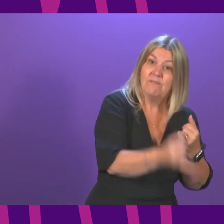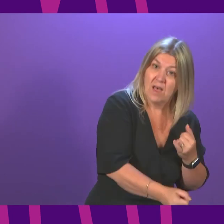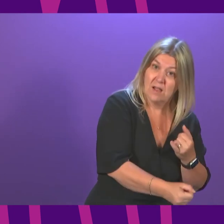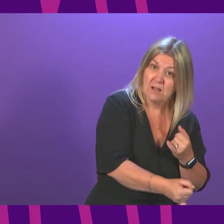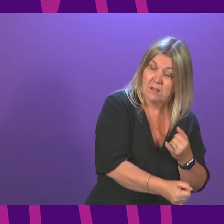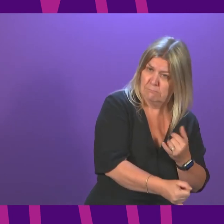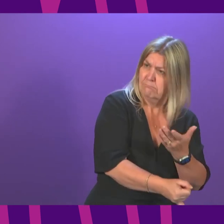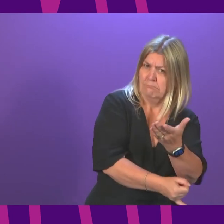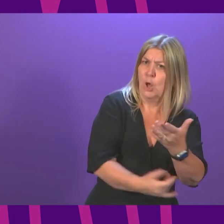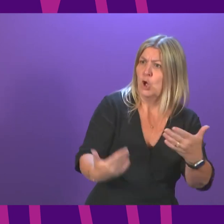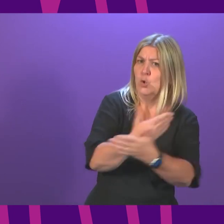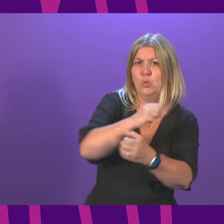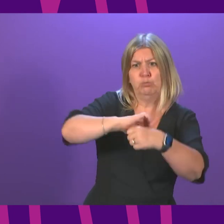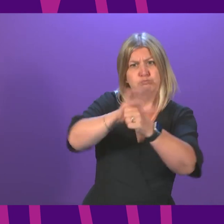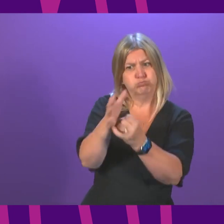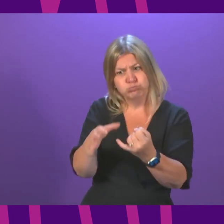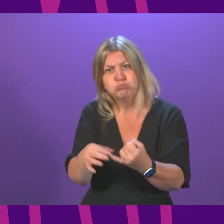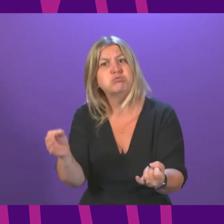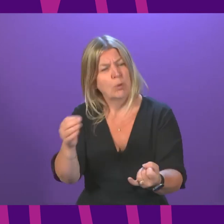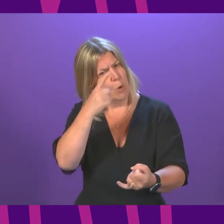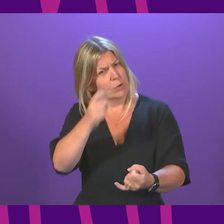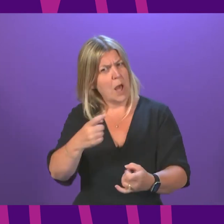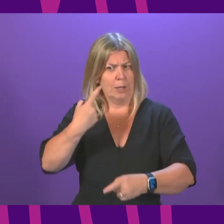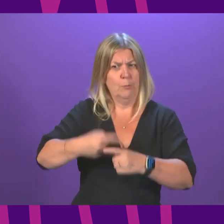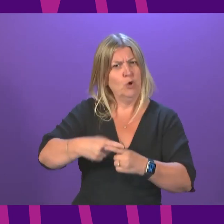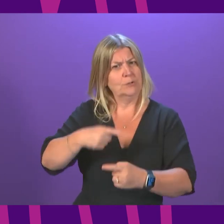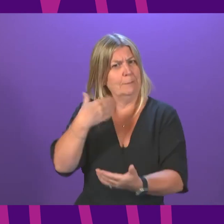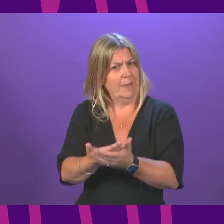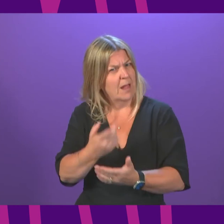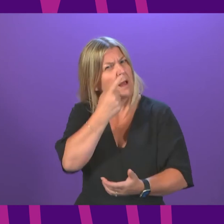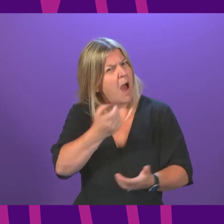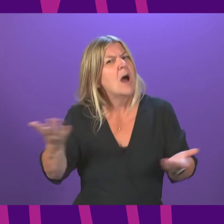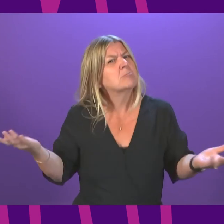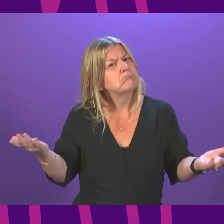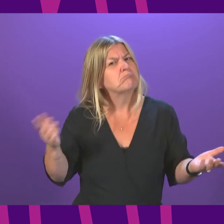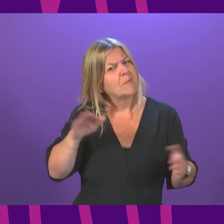hearing so far regarding variants is not brilliant, which is why the bill is necessary. I thank members for their support, which I hope the bill will get.